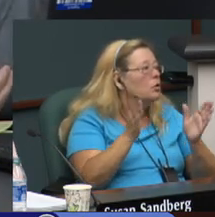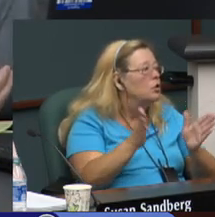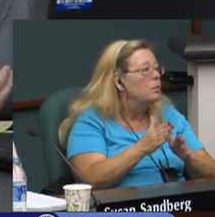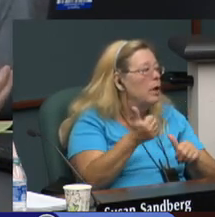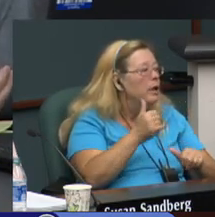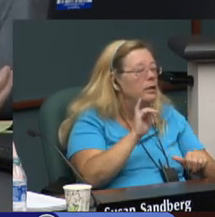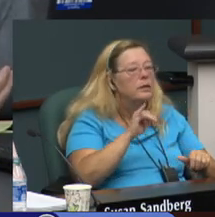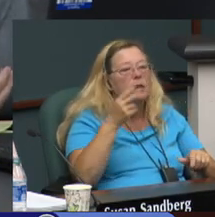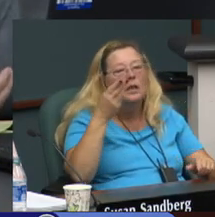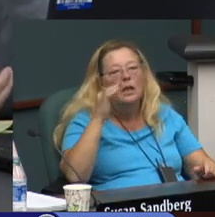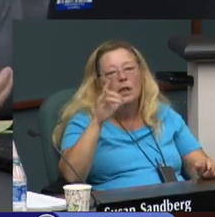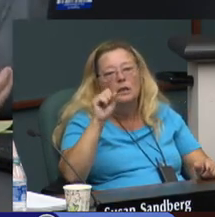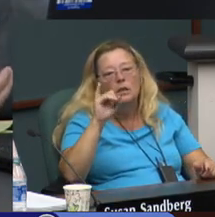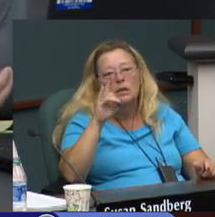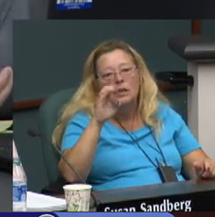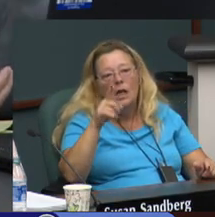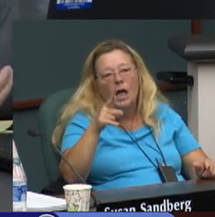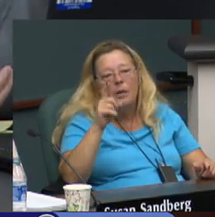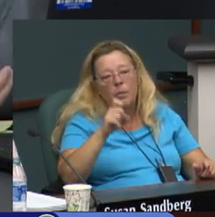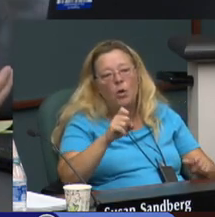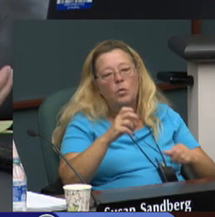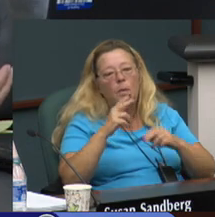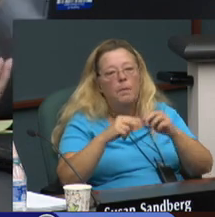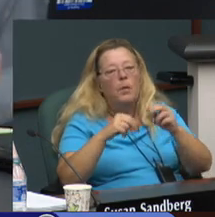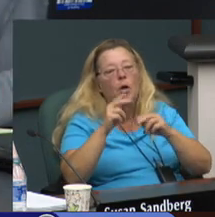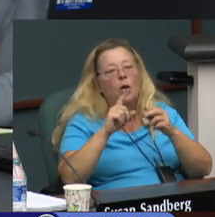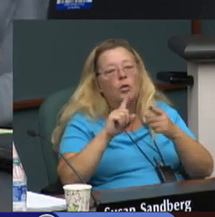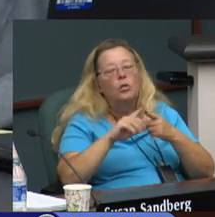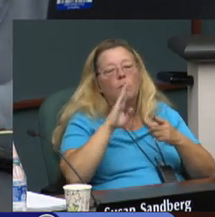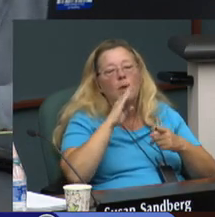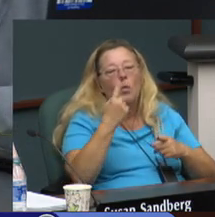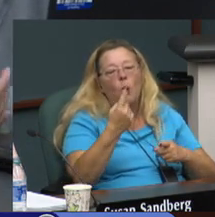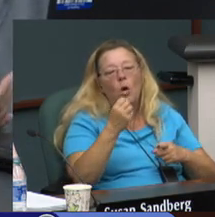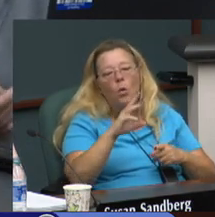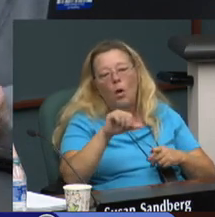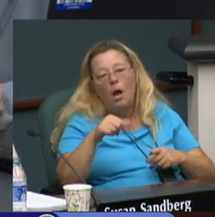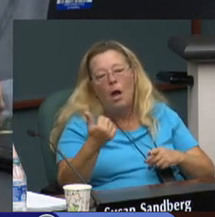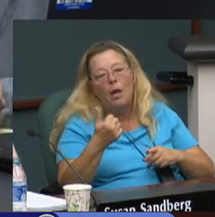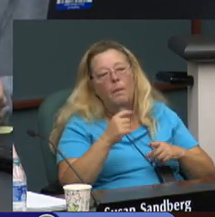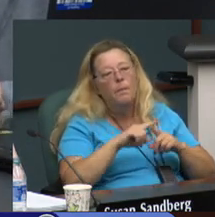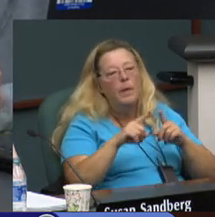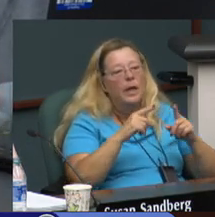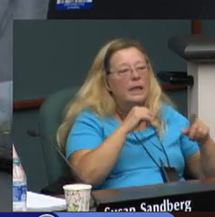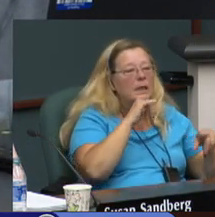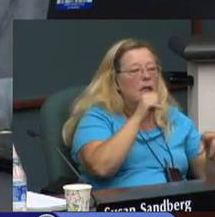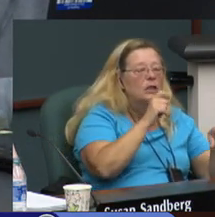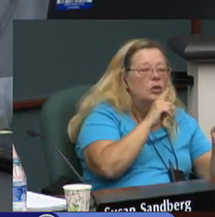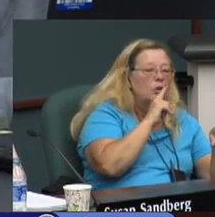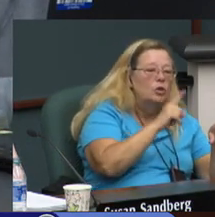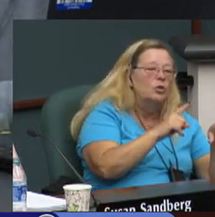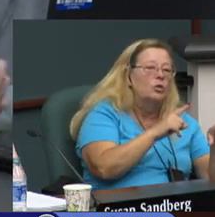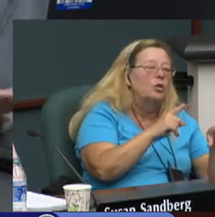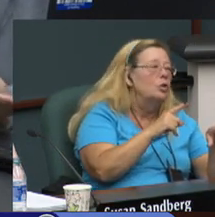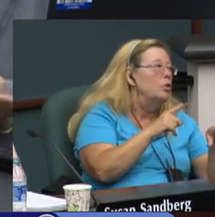in Henderson how those were supposed to be built to be able to be one or the other something we discussed and I'm not sure that it is actually included in